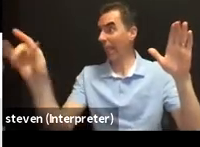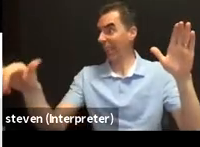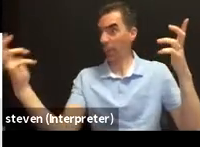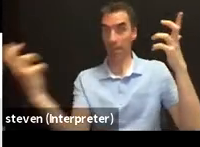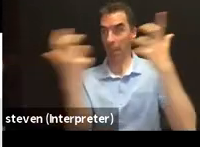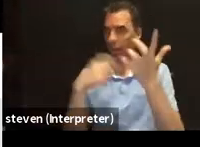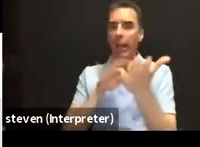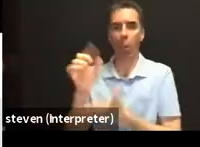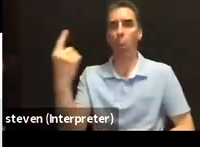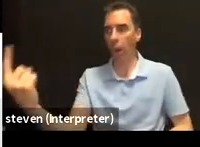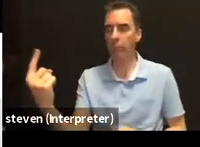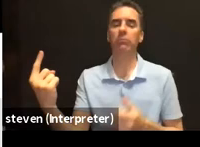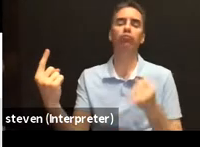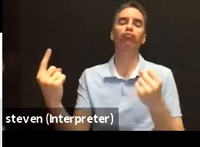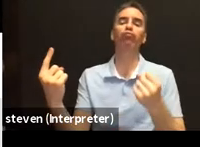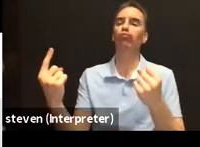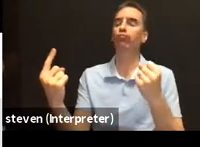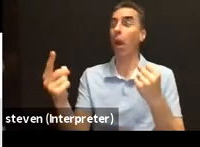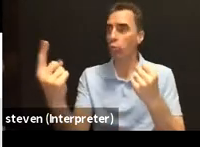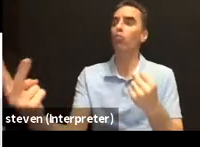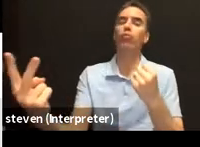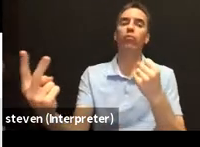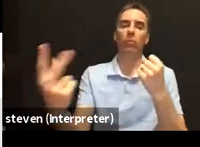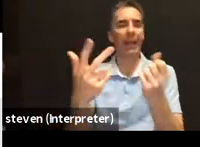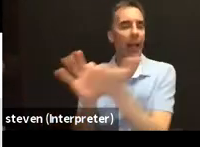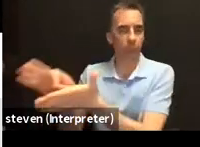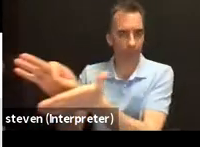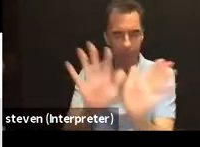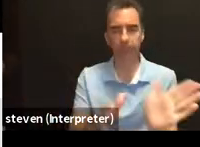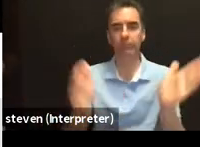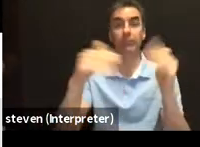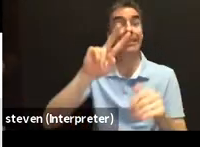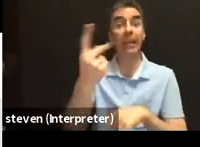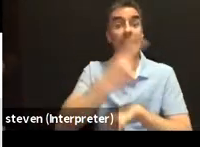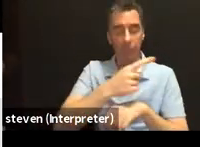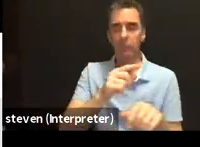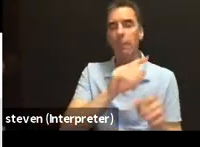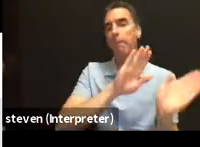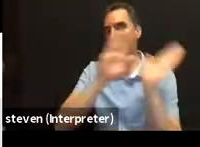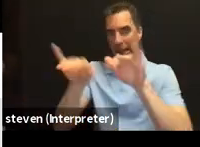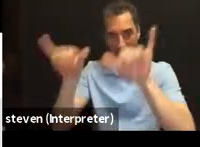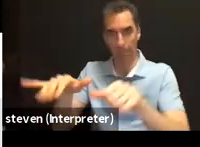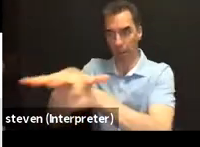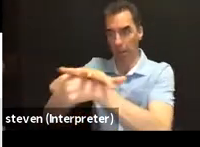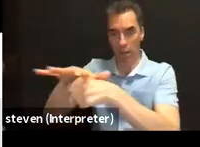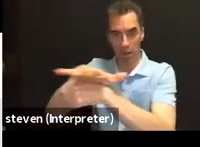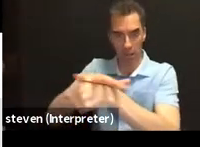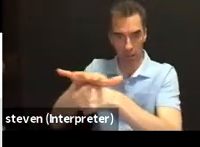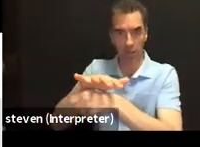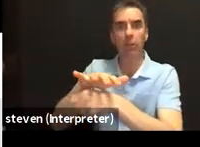maria.rodriguez: The second day you go, you get the same map, you go to the same locations to go to the same areas where you see people that could have potentially been experiencing homelessness.